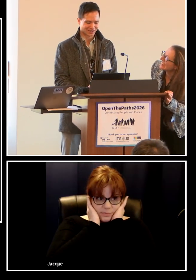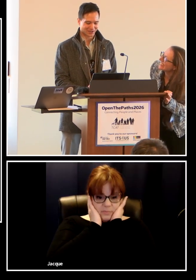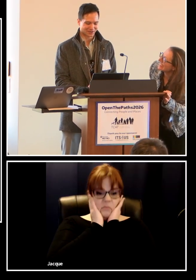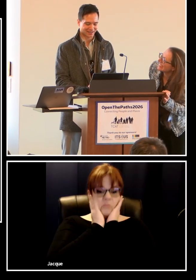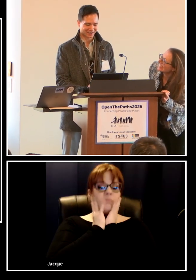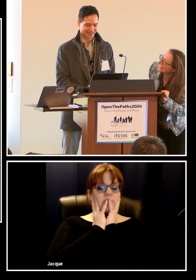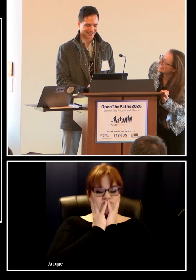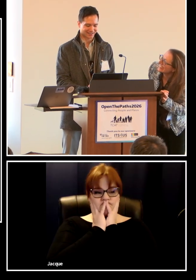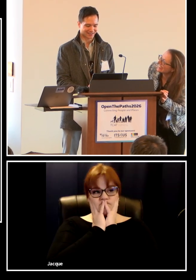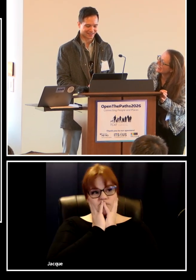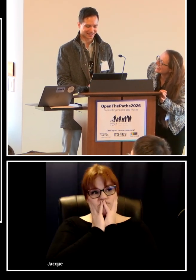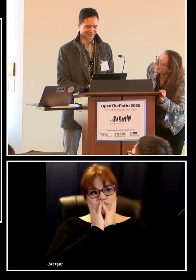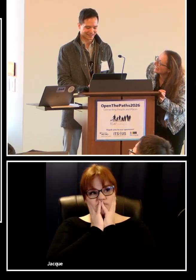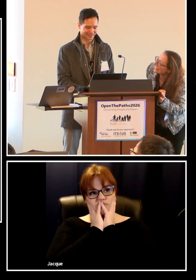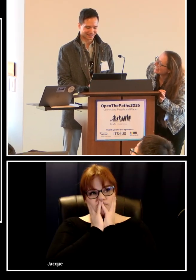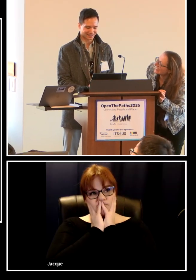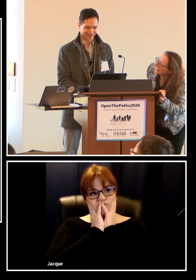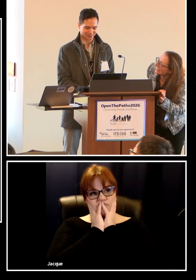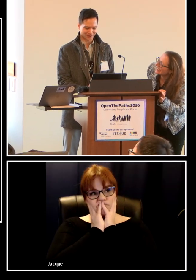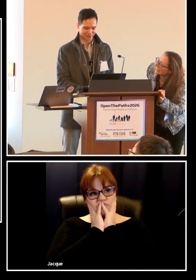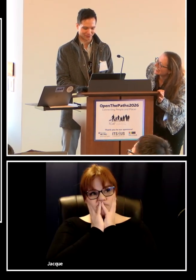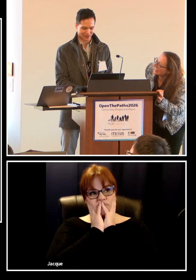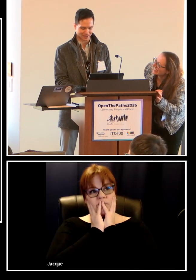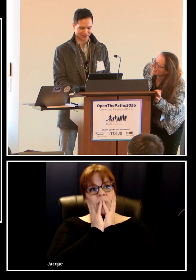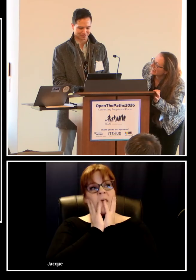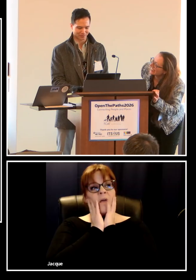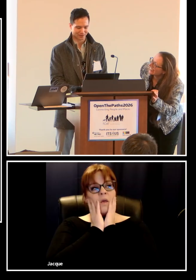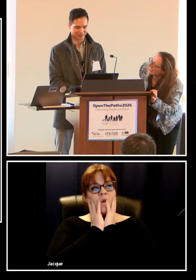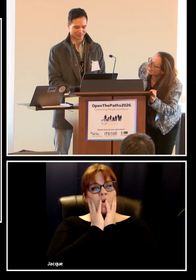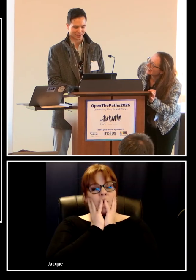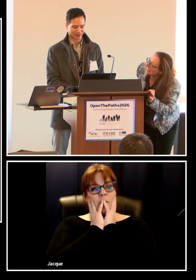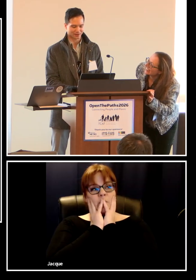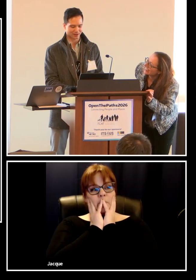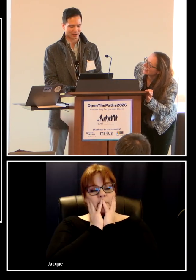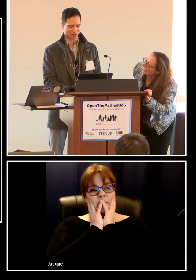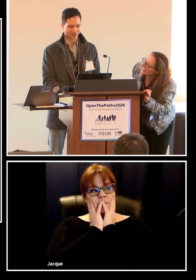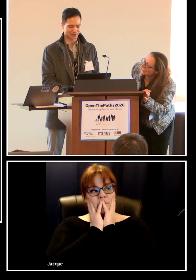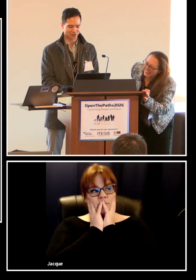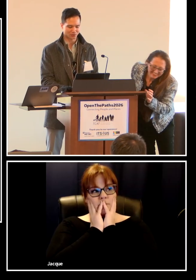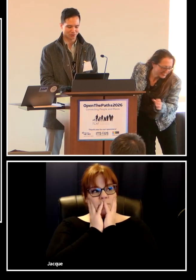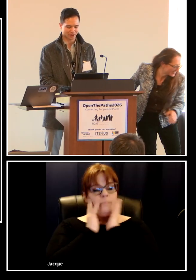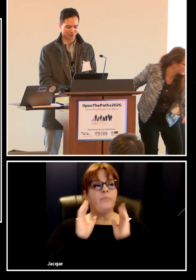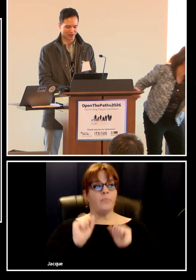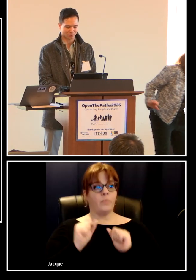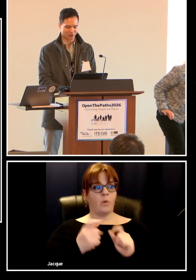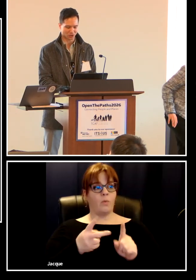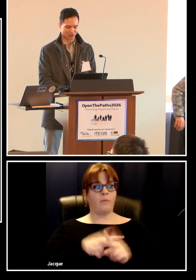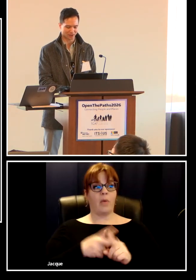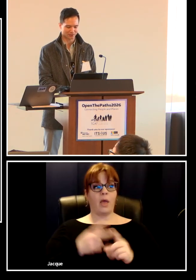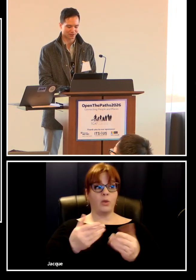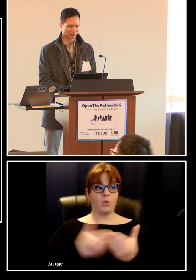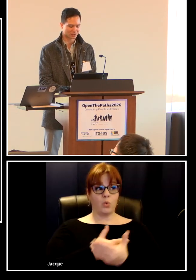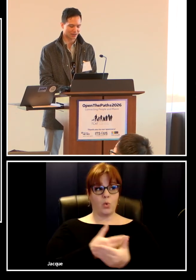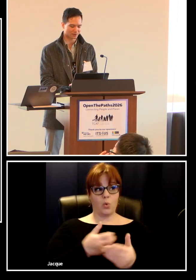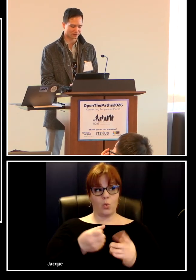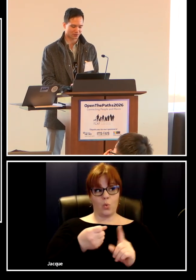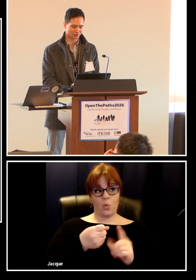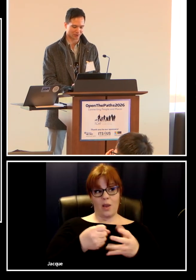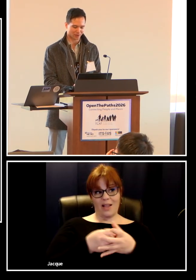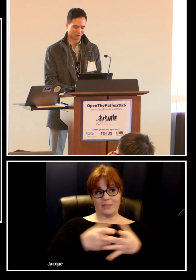So yeah, we we've um applied the new expanded walkshed. And since we saved the first one,